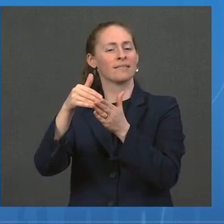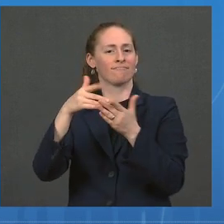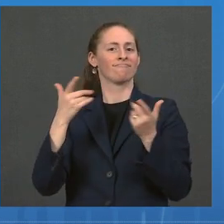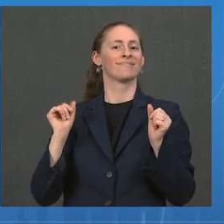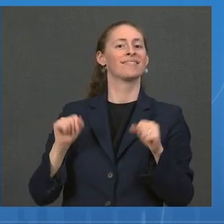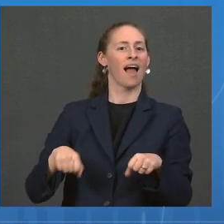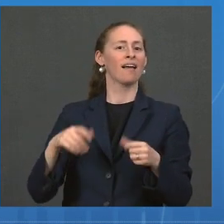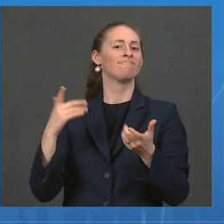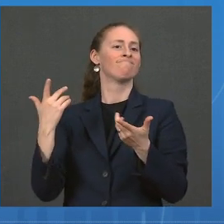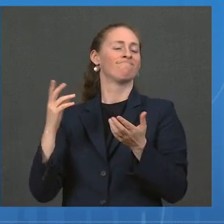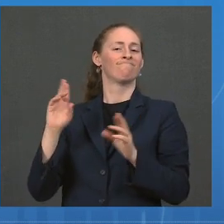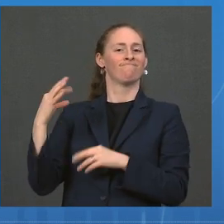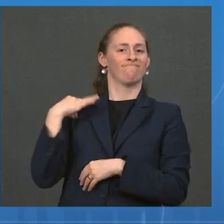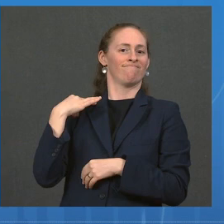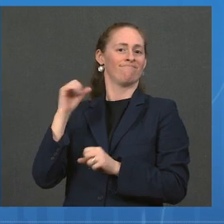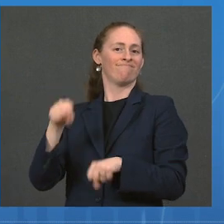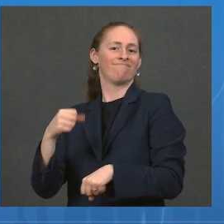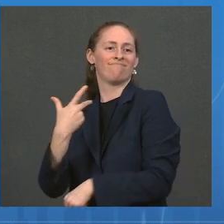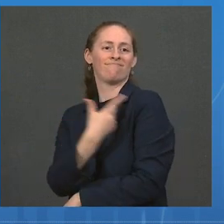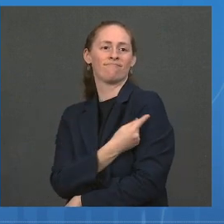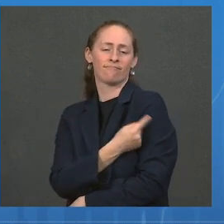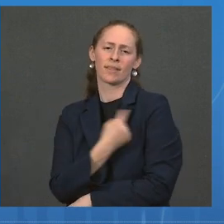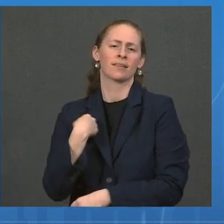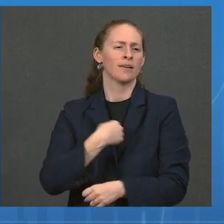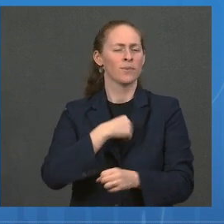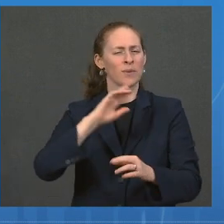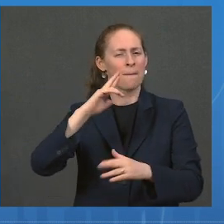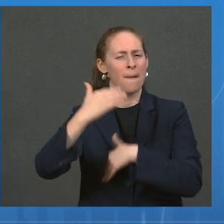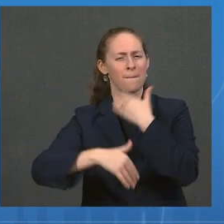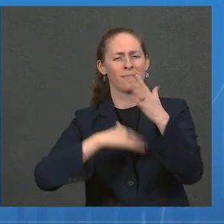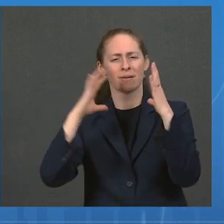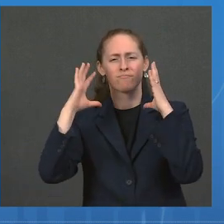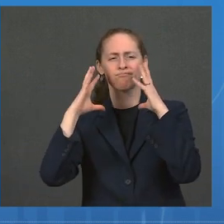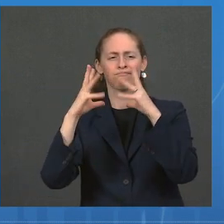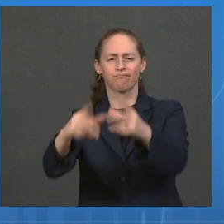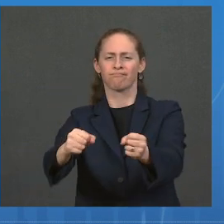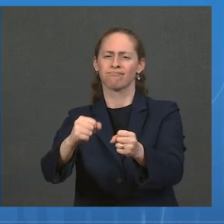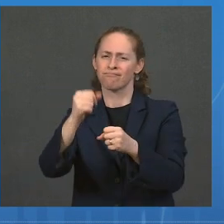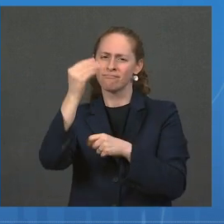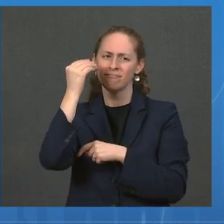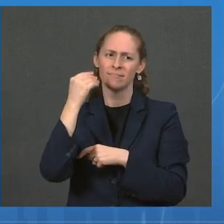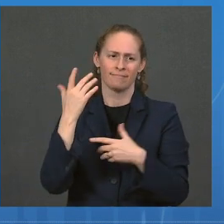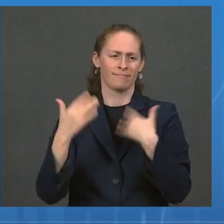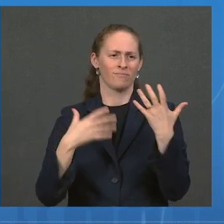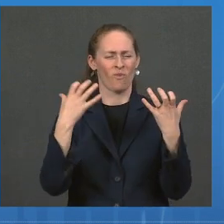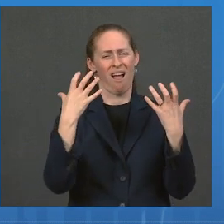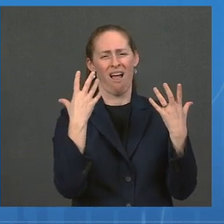This will move us further along on our path out of this pandemic. Our top priority remains